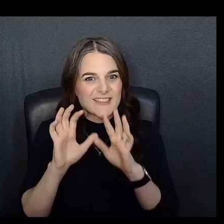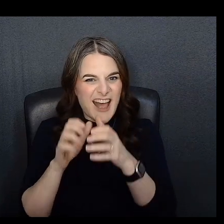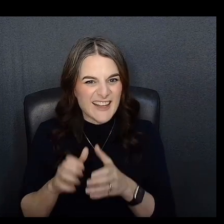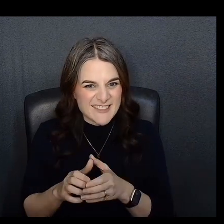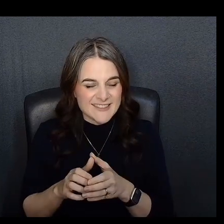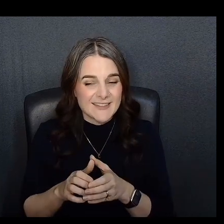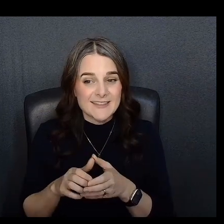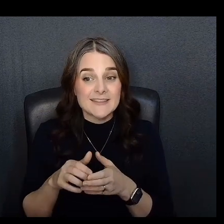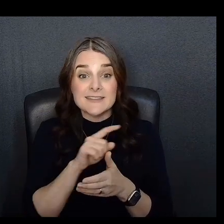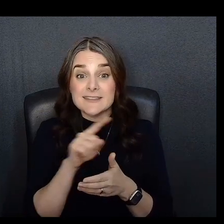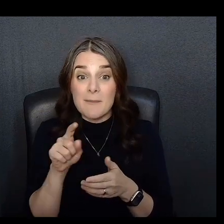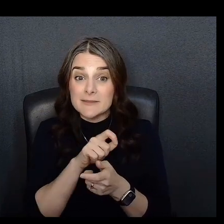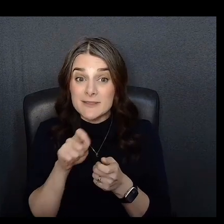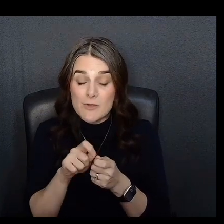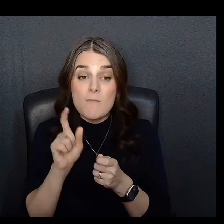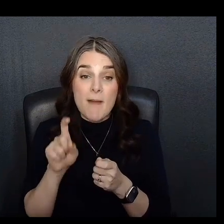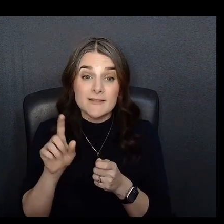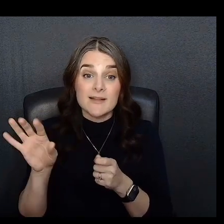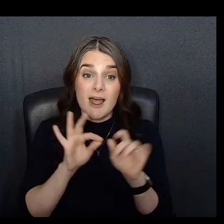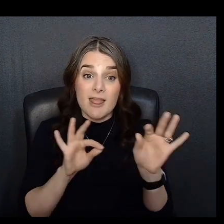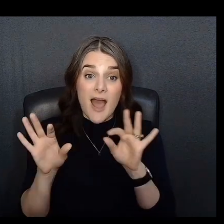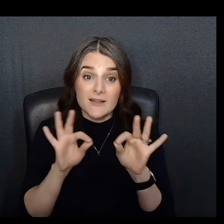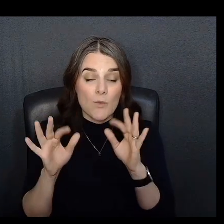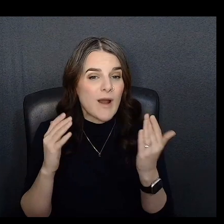sets, you do have to select the adult page sets or adult